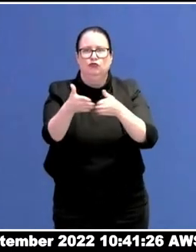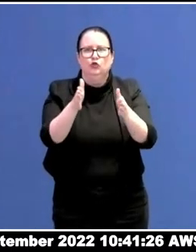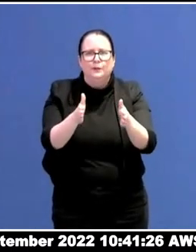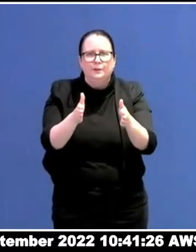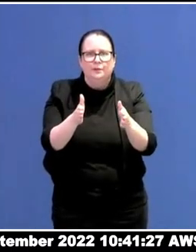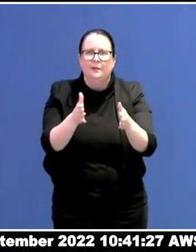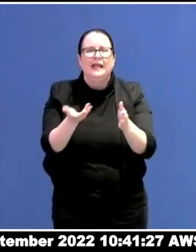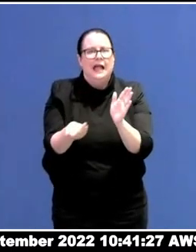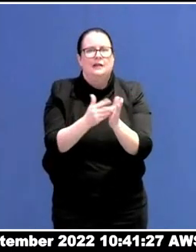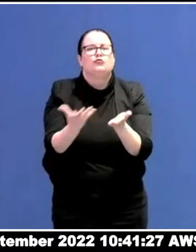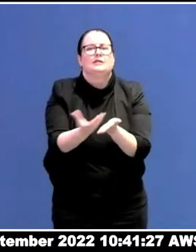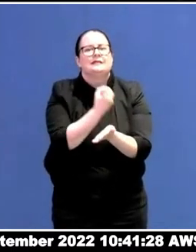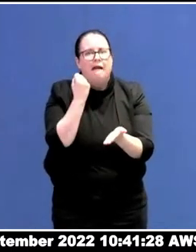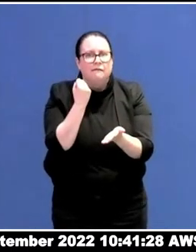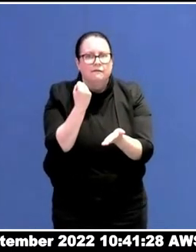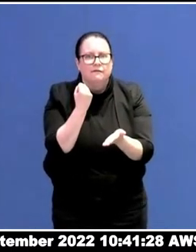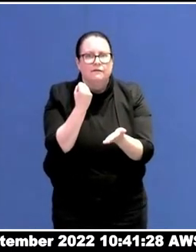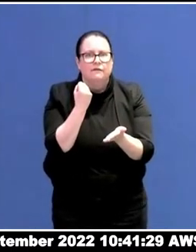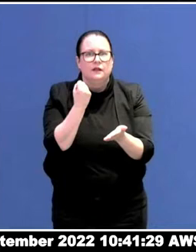protection that those that are very vulnerable need.